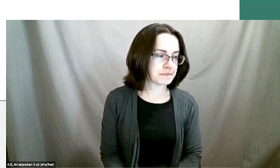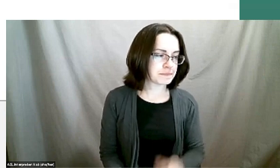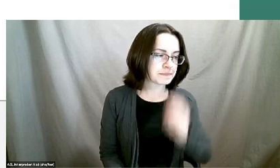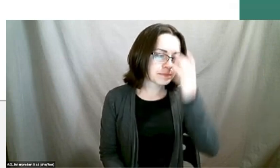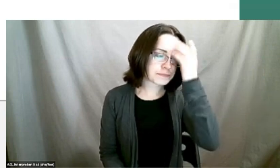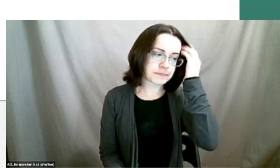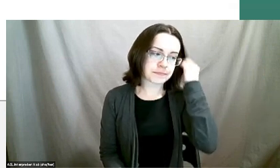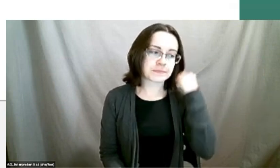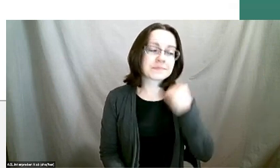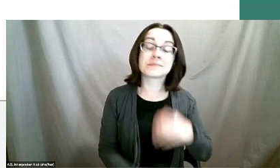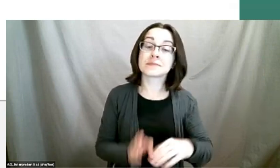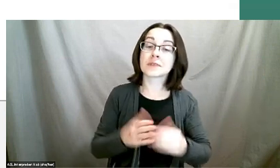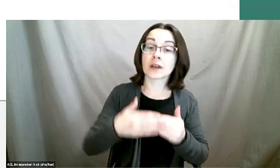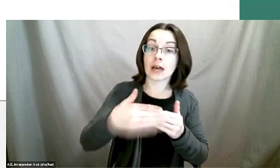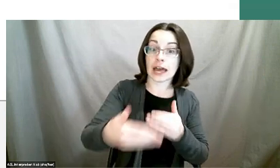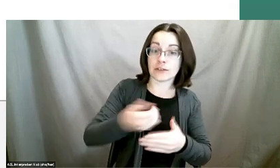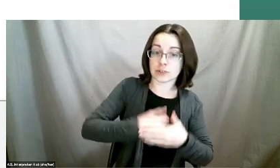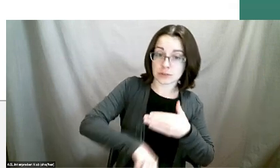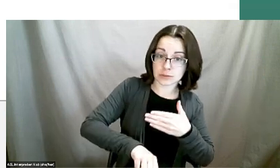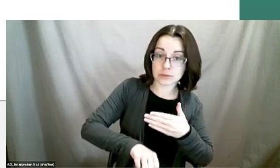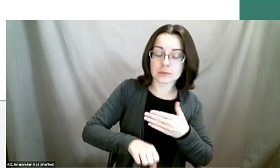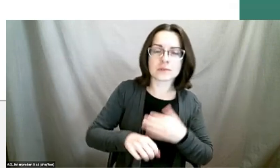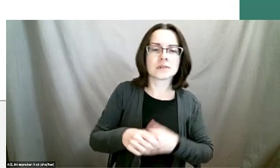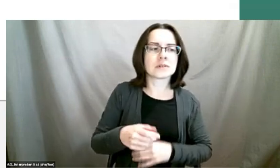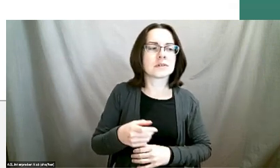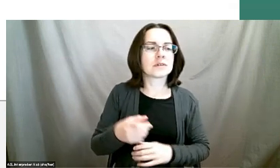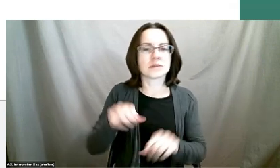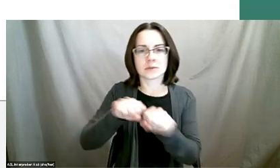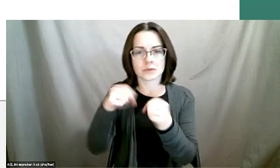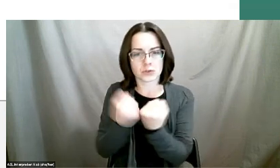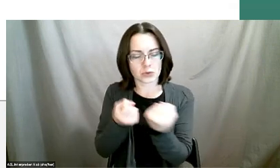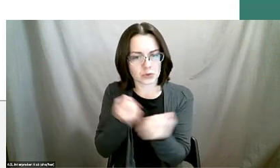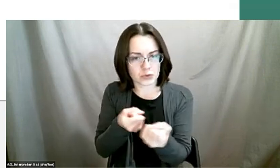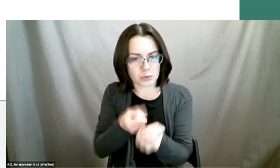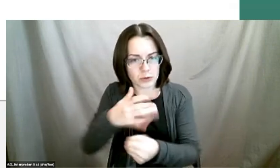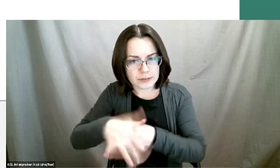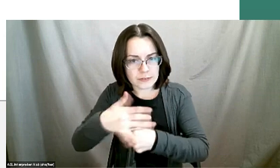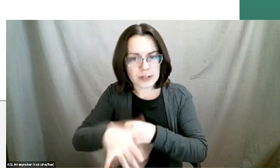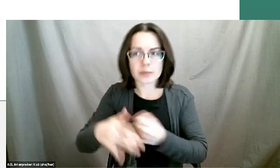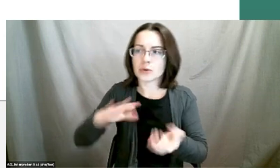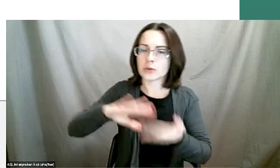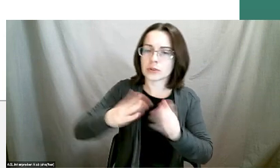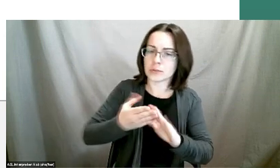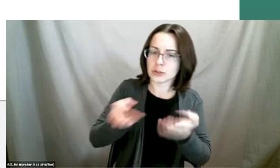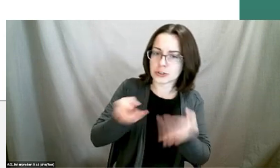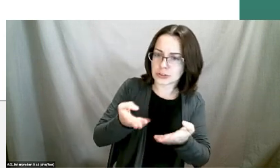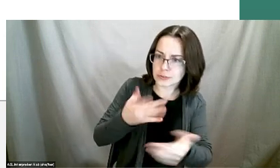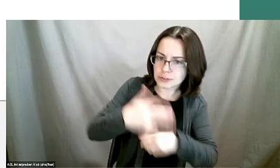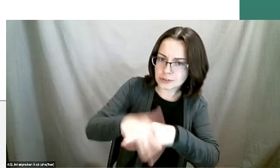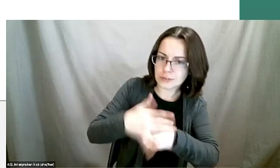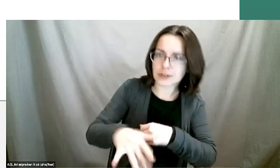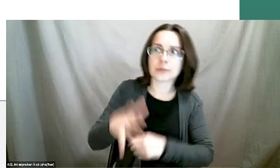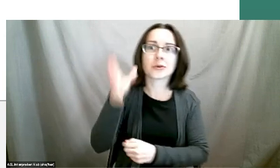to have social supports in place. We need to have links to community services and parenting support. We often these people